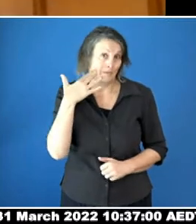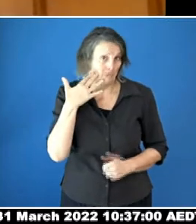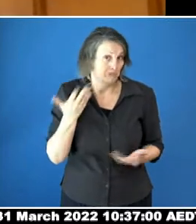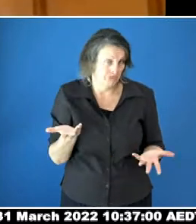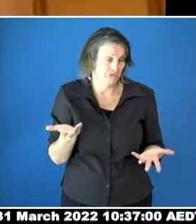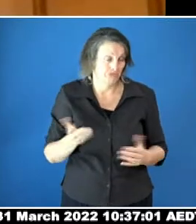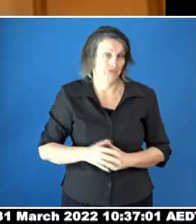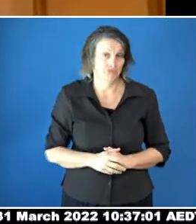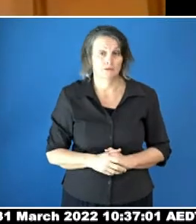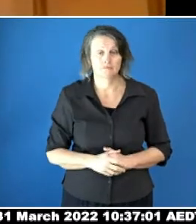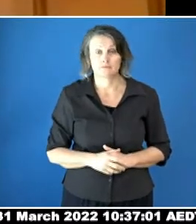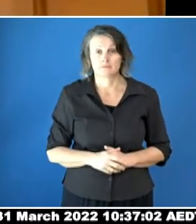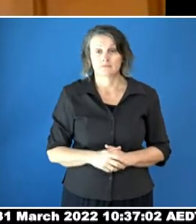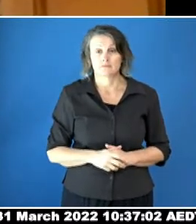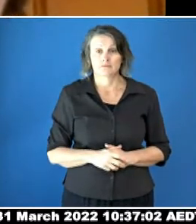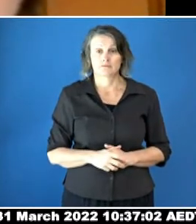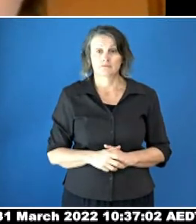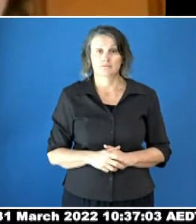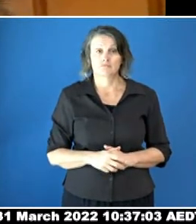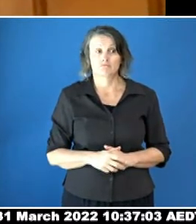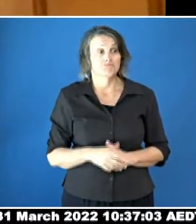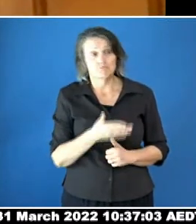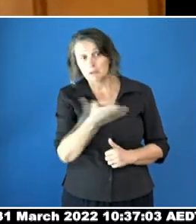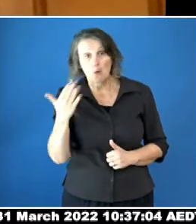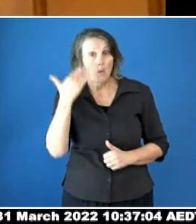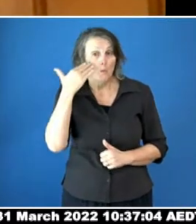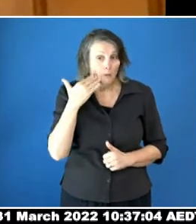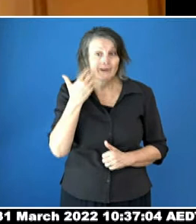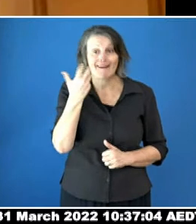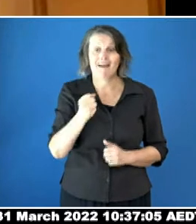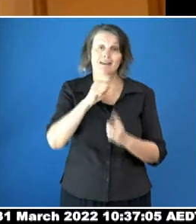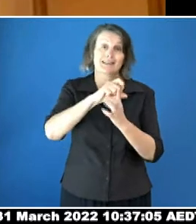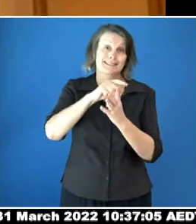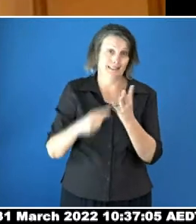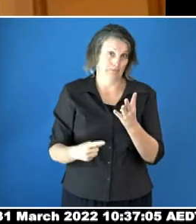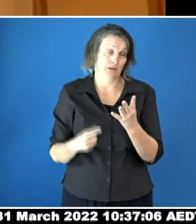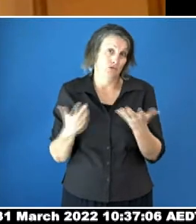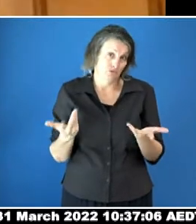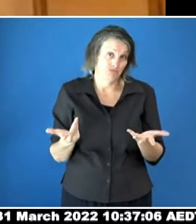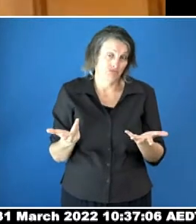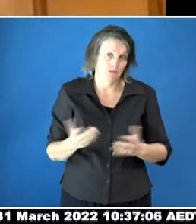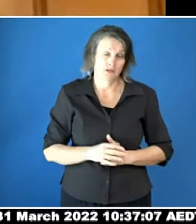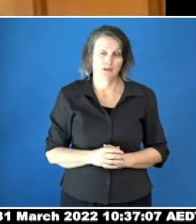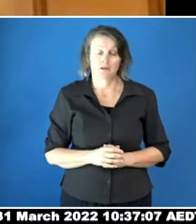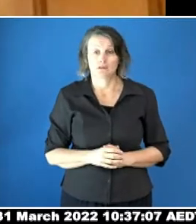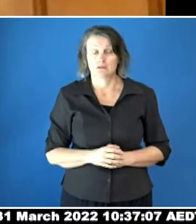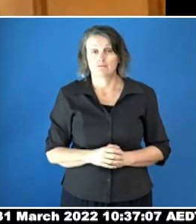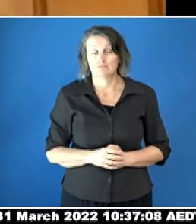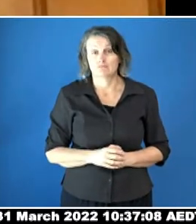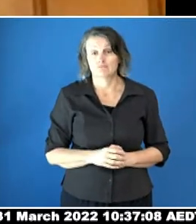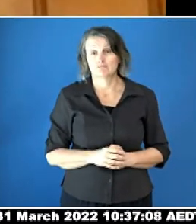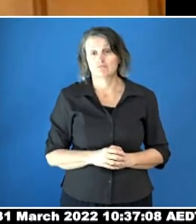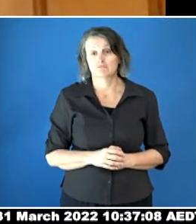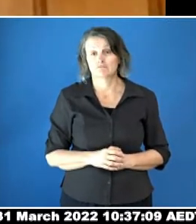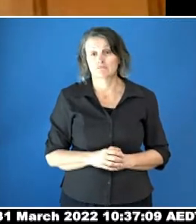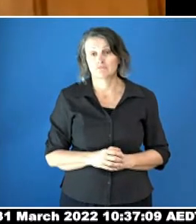have got disabilities, right, should not - because they are vulnerable, right, they